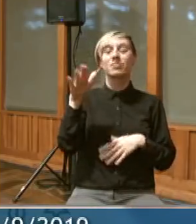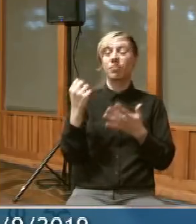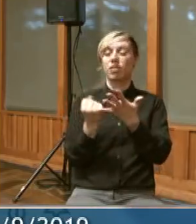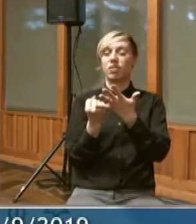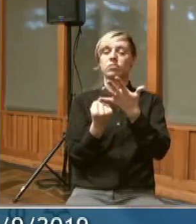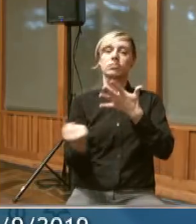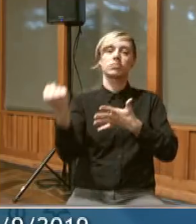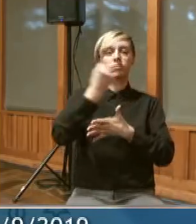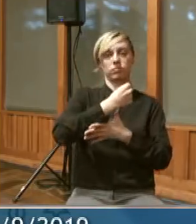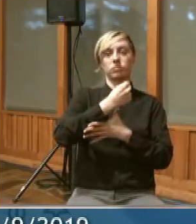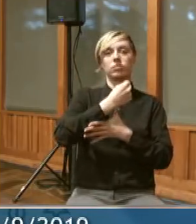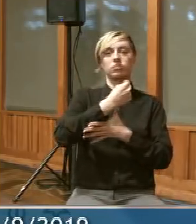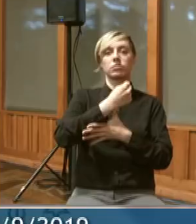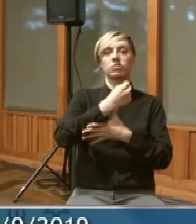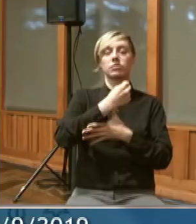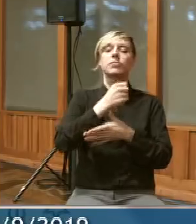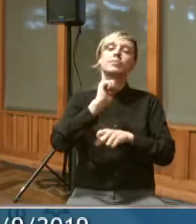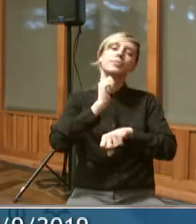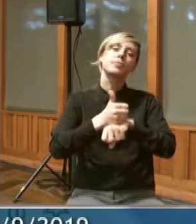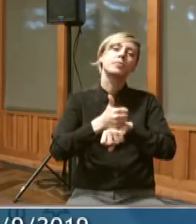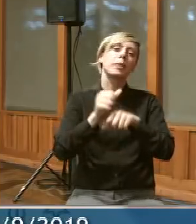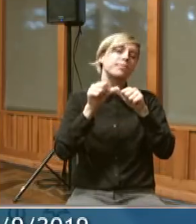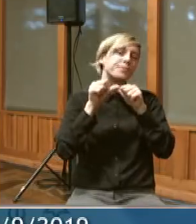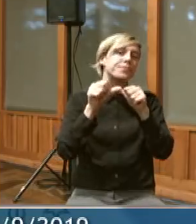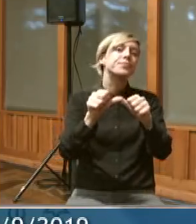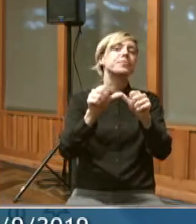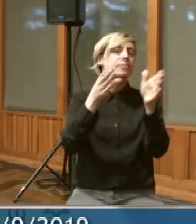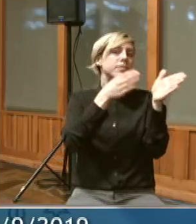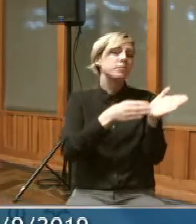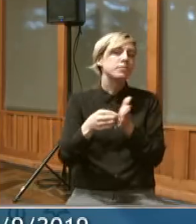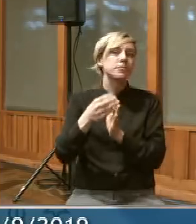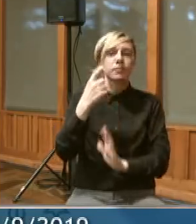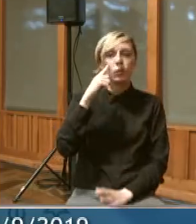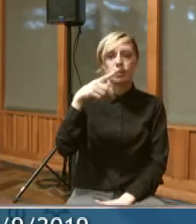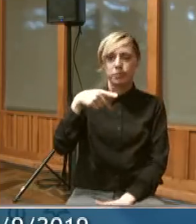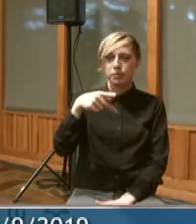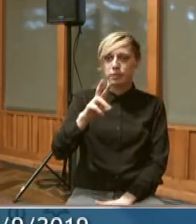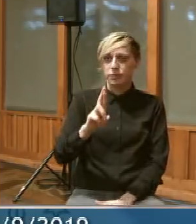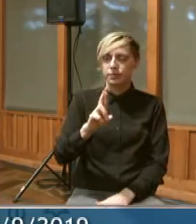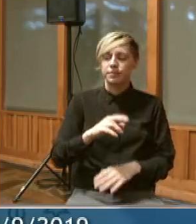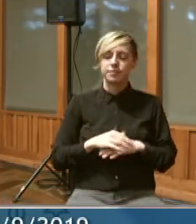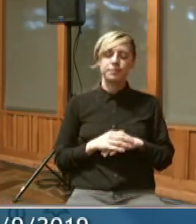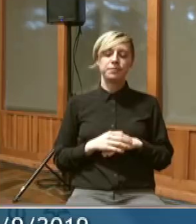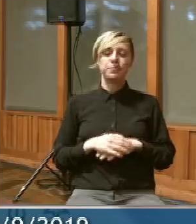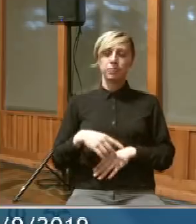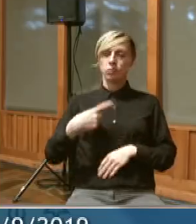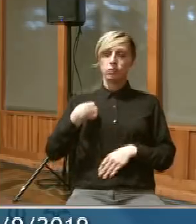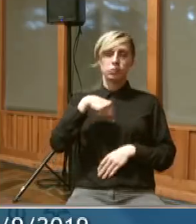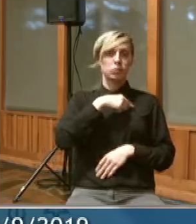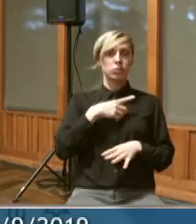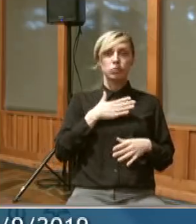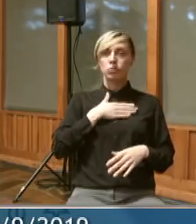THIS IS JUST ABOUT PRIORITIES. LET'S RIGHT THE SHIP WITH A LONG-TERM SUSTAINABLE PLAN FOR